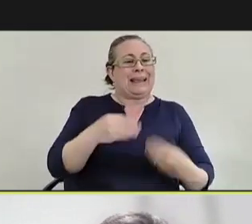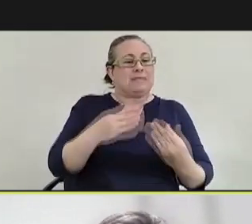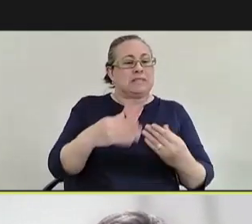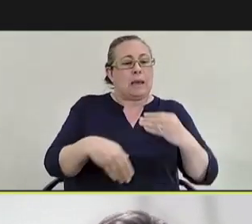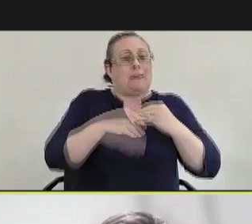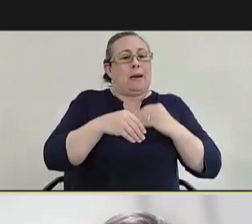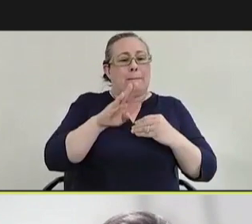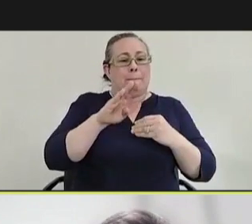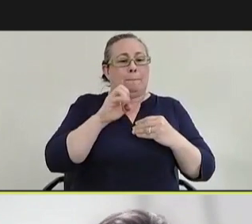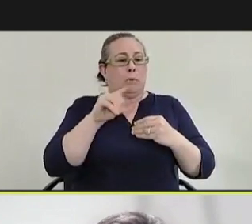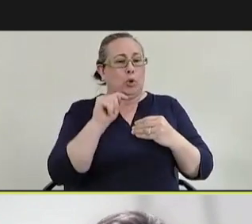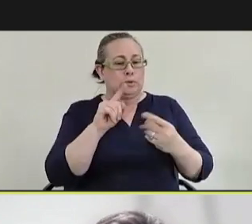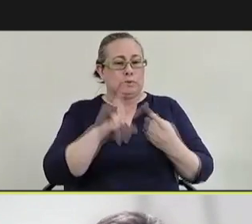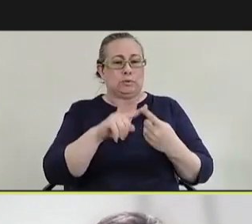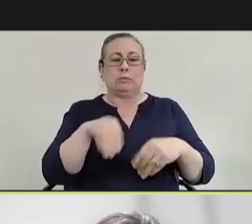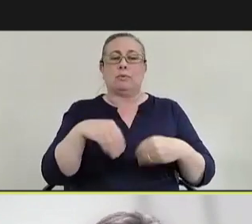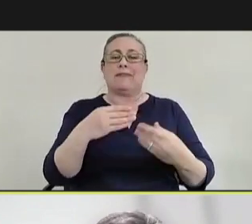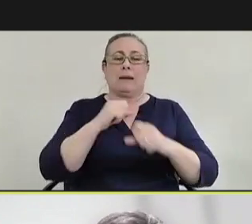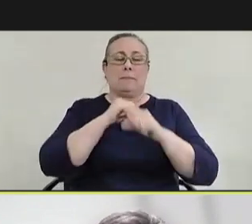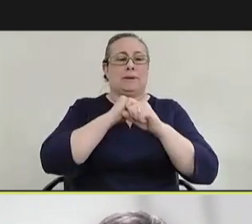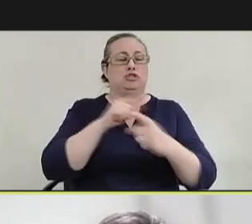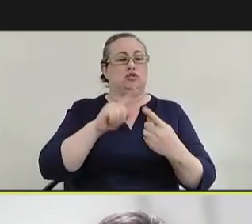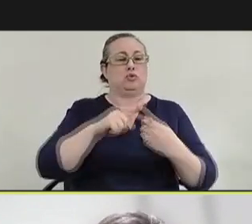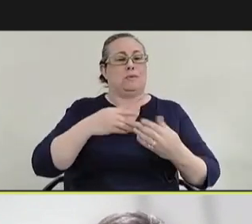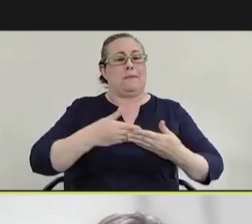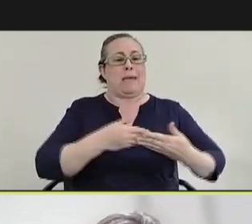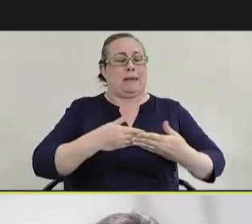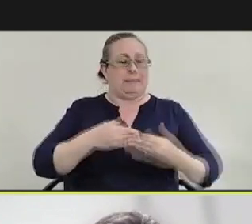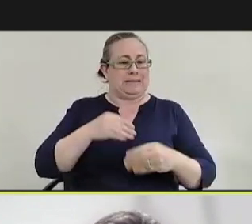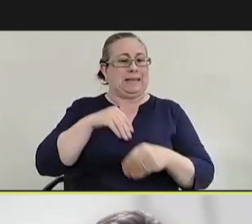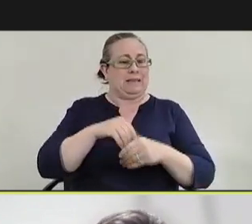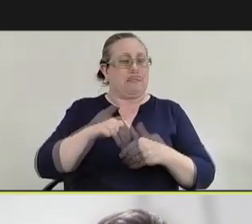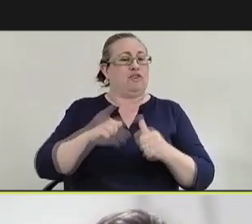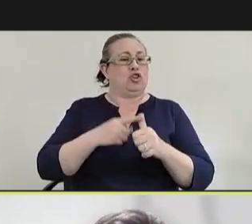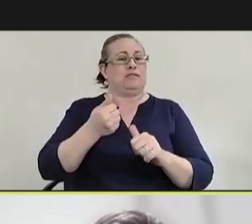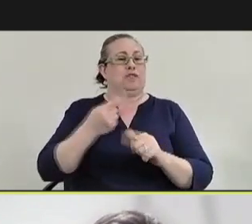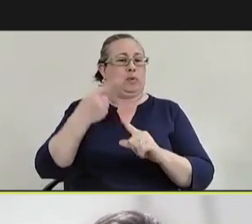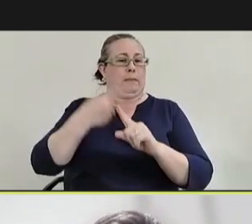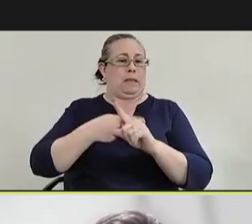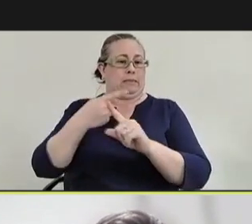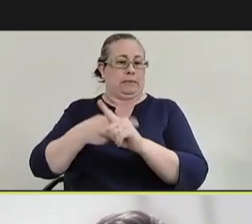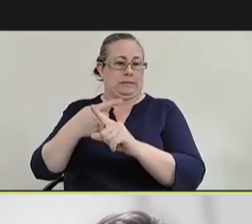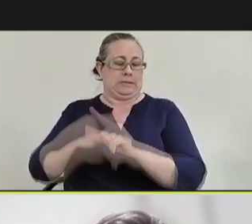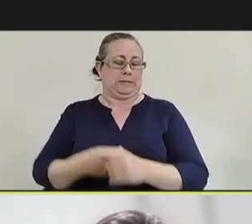provide this protection to the babies in the first few months of life. Next slide please.